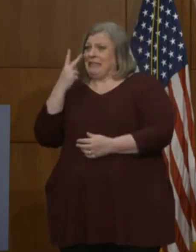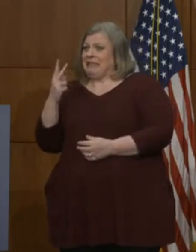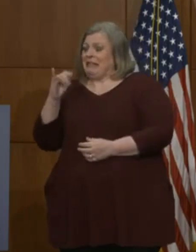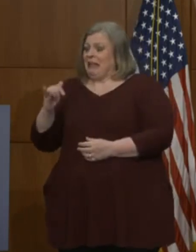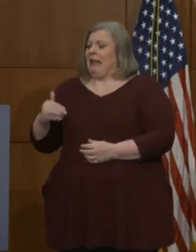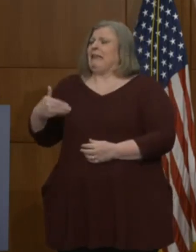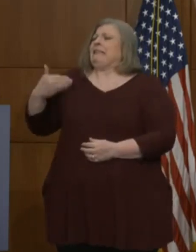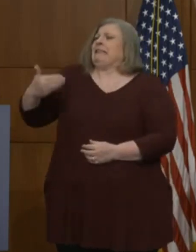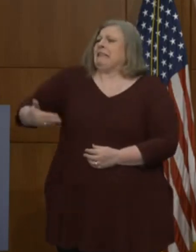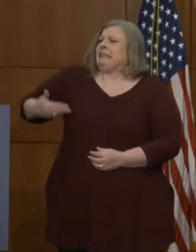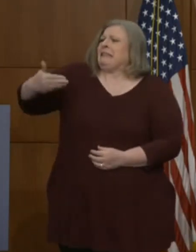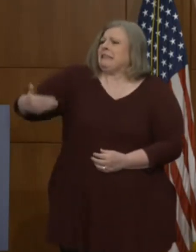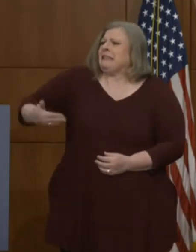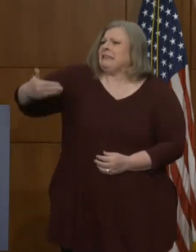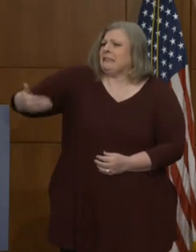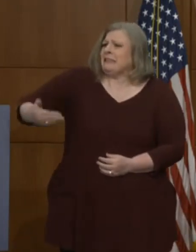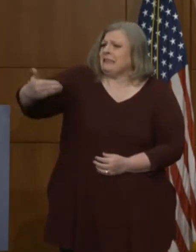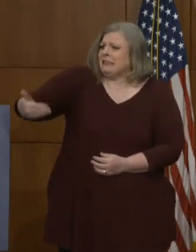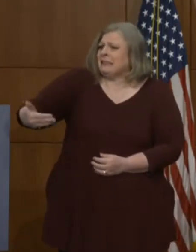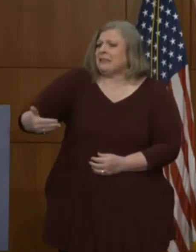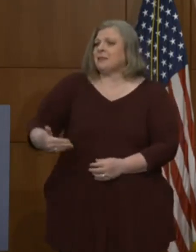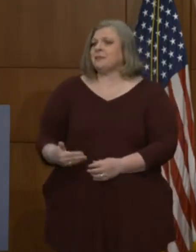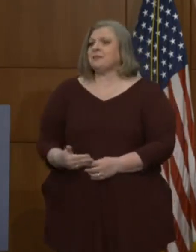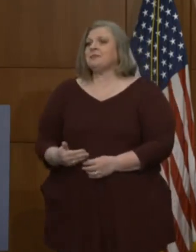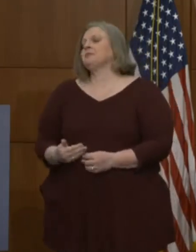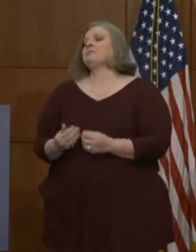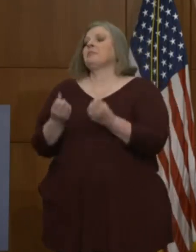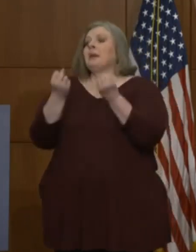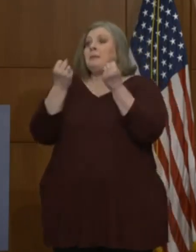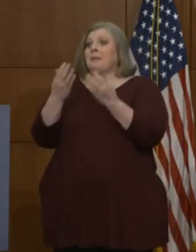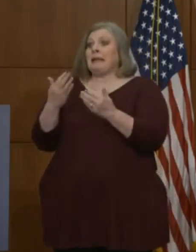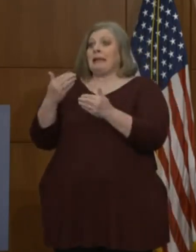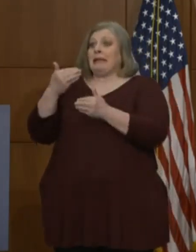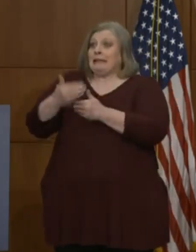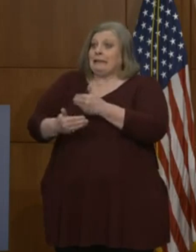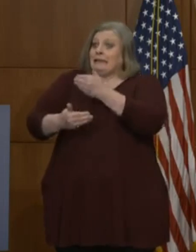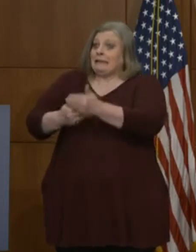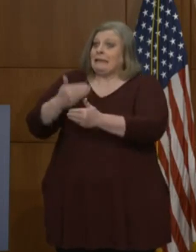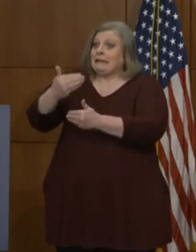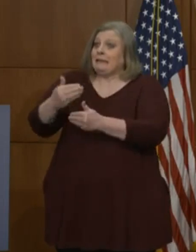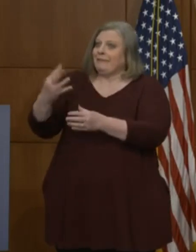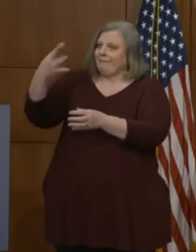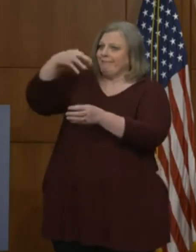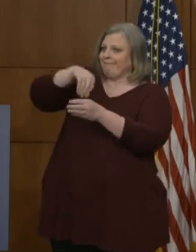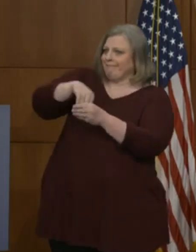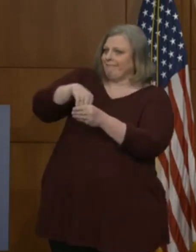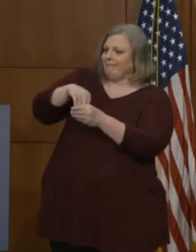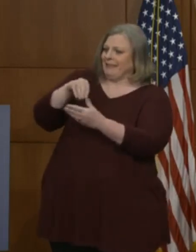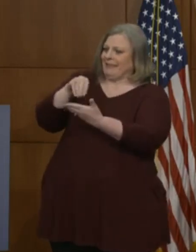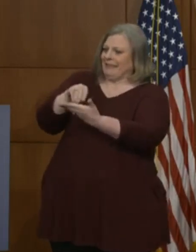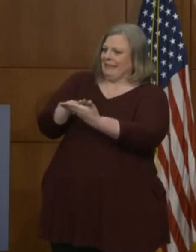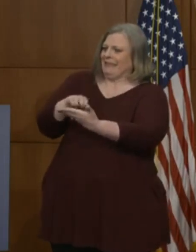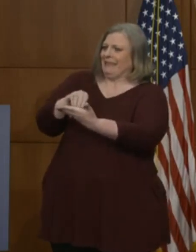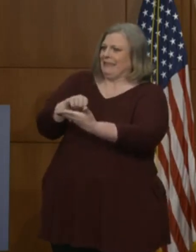PARTICULAR NUMBER AND THAT MAY OCCUR- FROM TIME TO TIME I AS I OCCUR- FROM TIME TO TIME I AS I MENTIONED THERE’S MANY STEPS IN MENTIONED THERE’S MANY STEPS IN THE PROCESS. HERE ARE THE